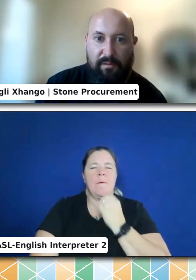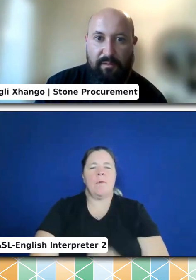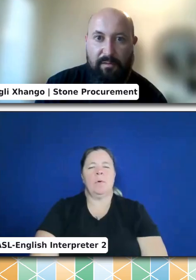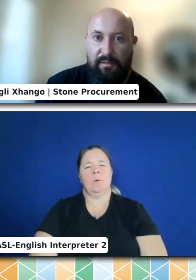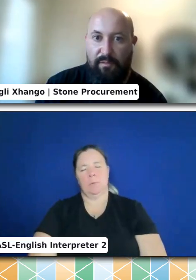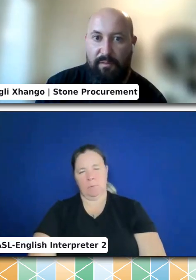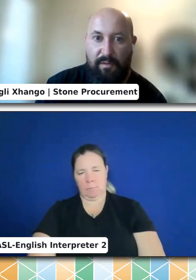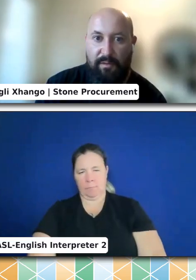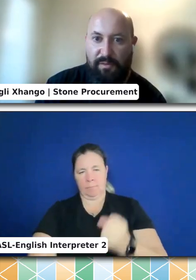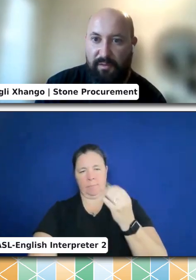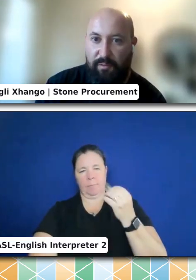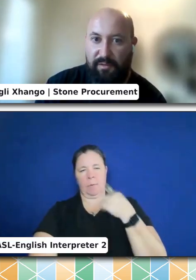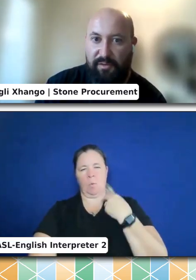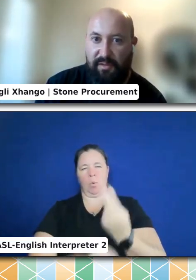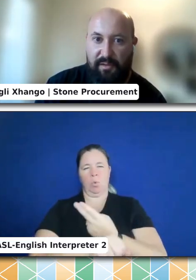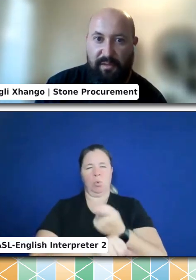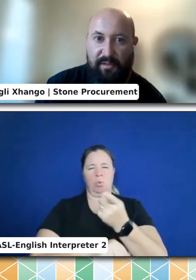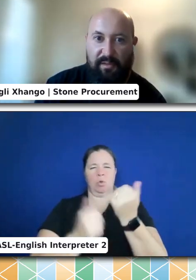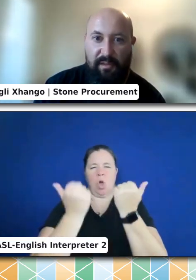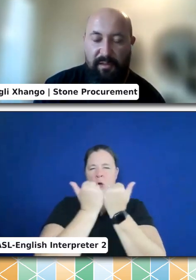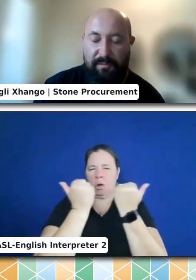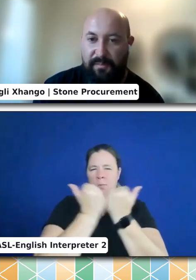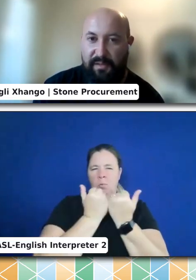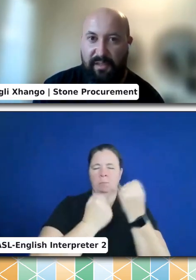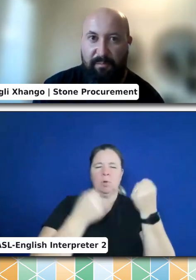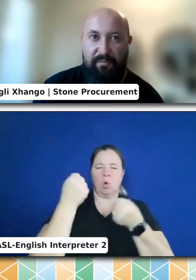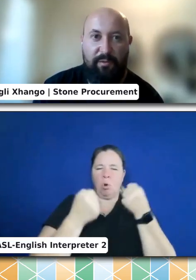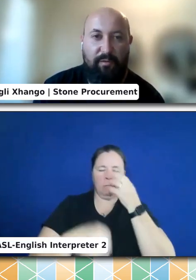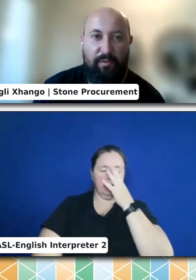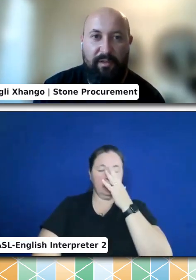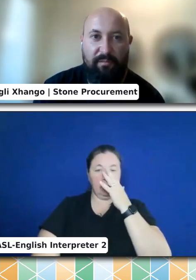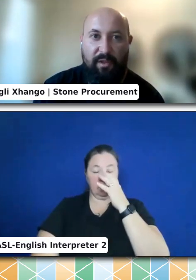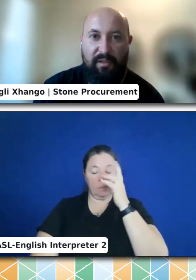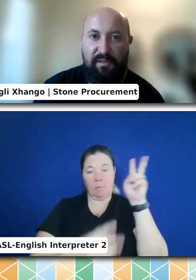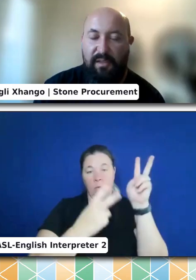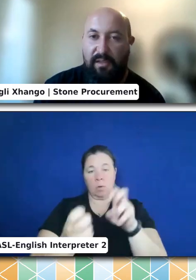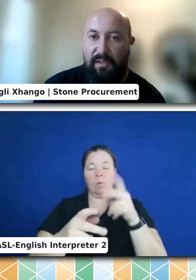I'll use this one just as a, um, example for downloading the product.